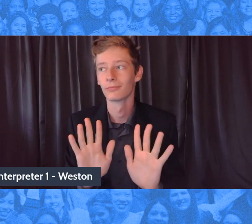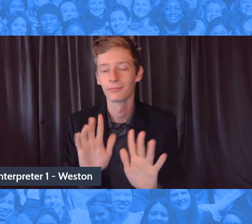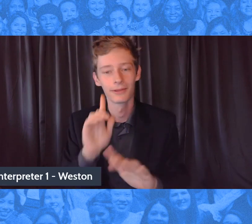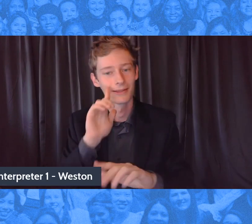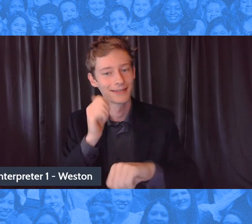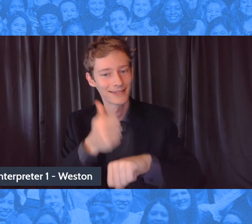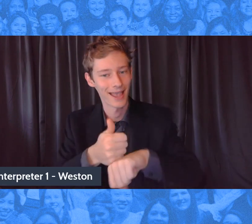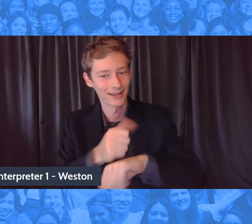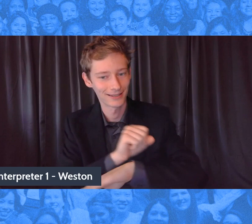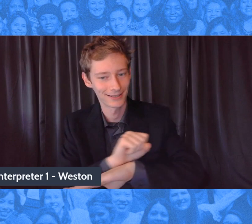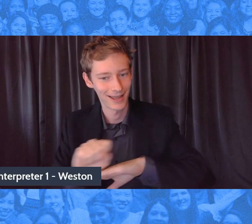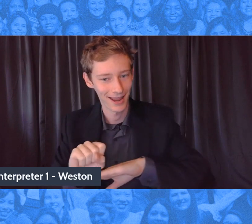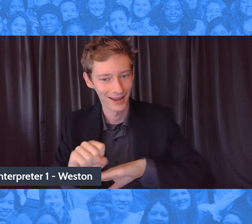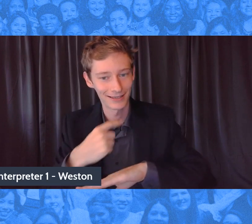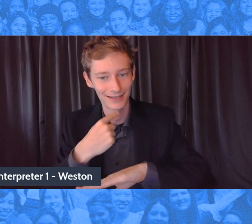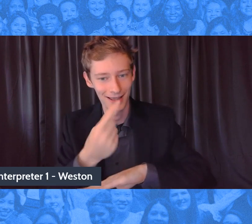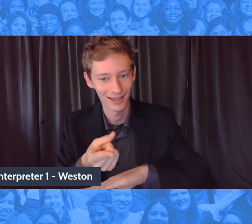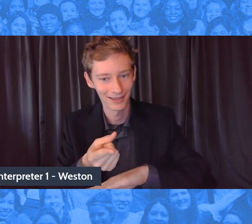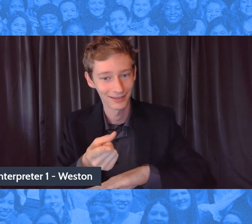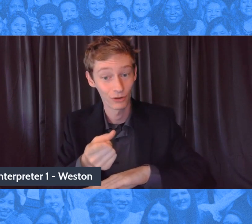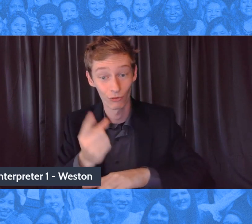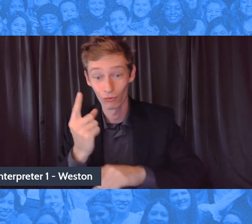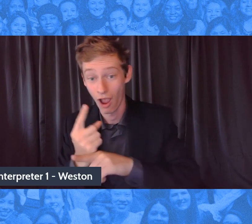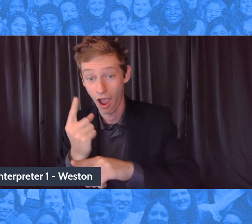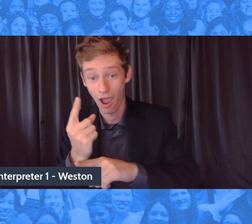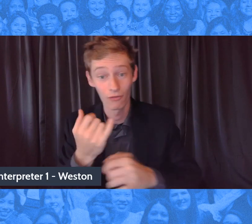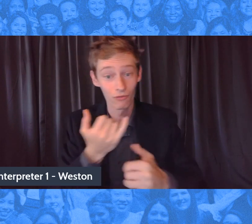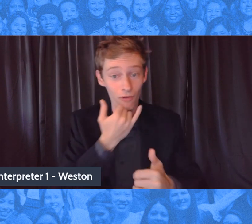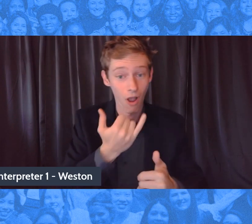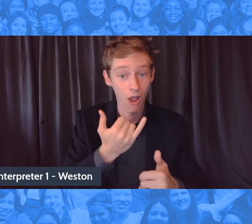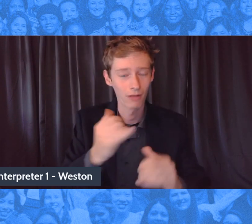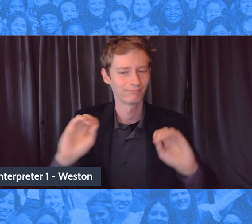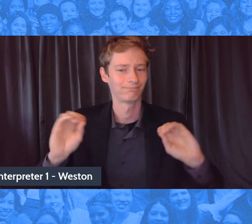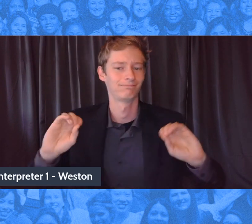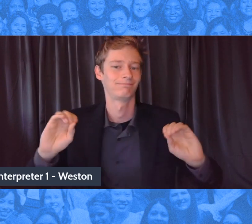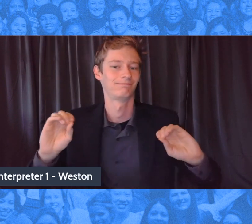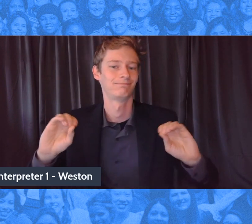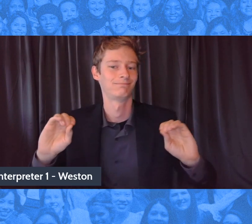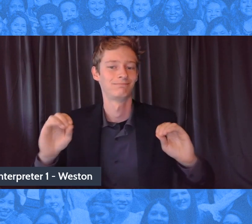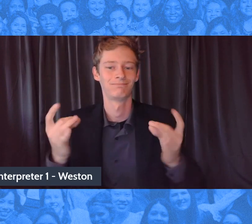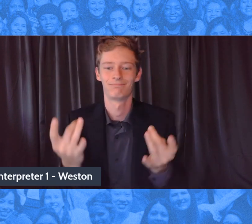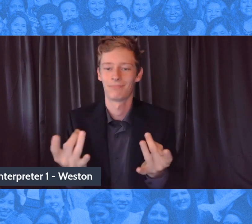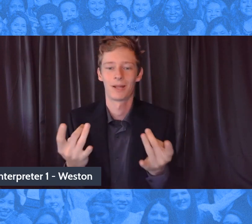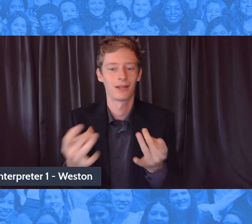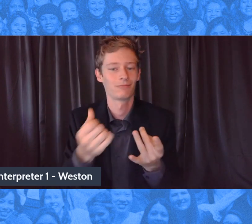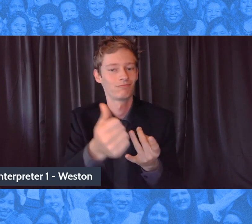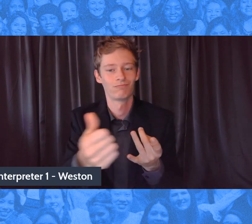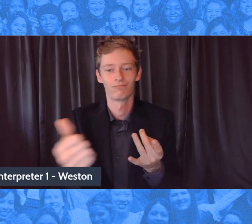and saying there's no wrong way to meditate. So if you had the thought of meditation,